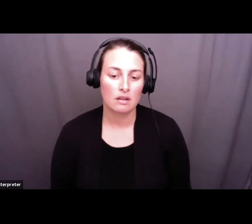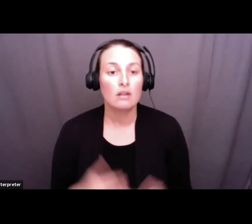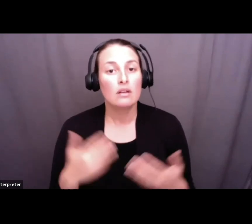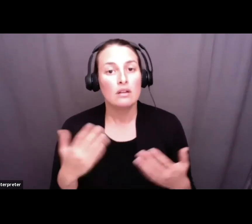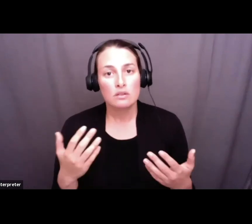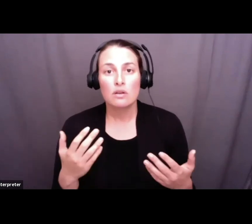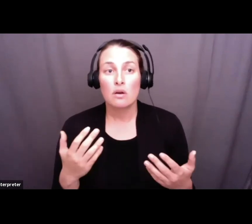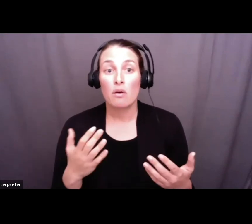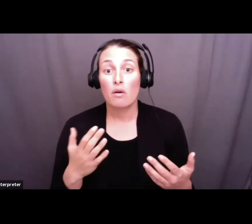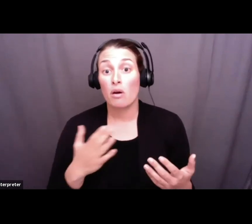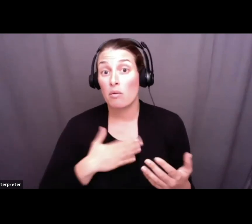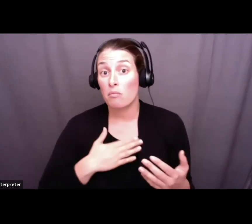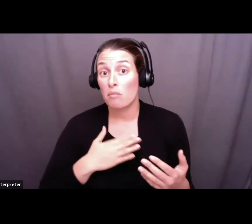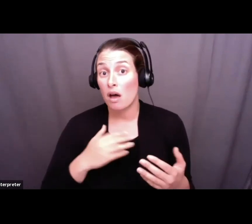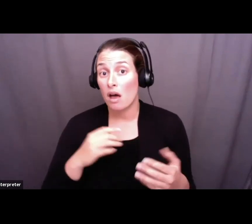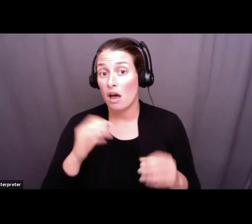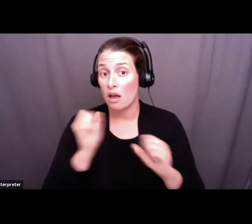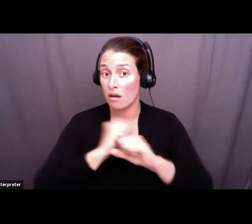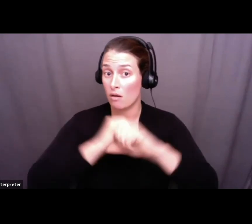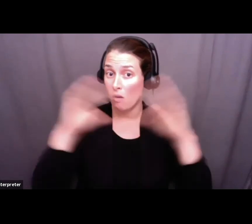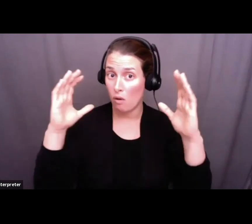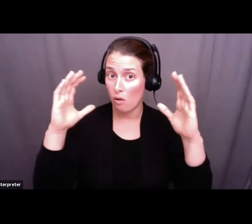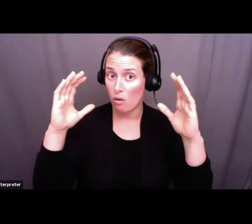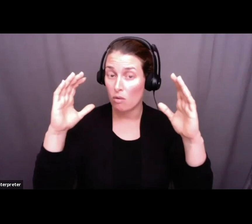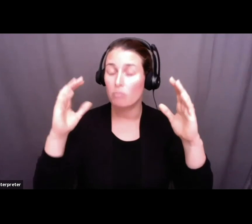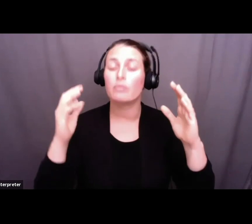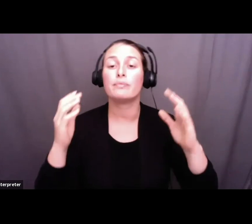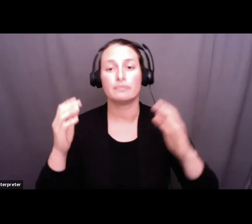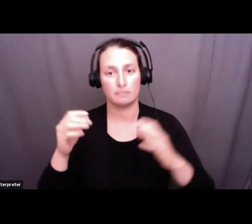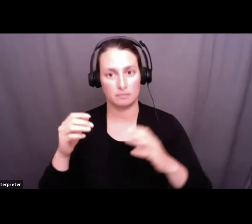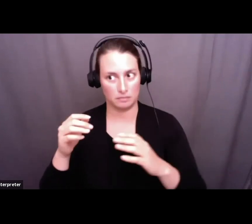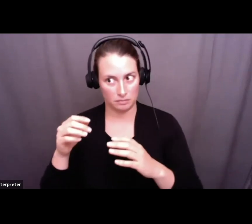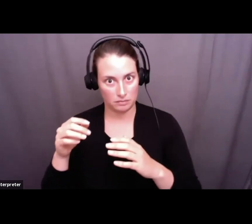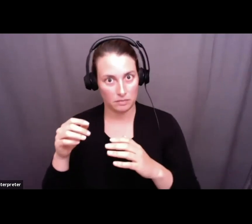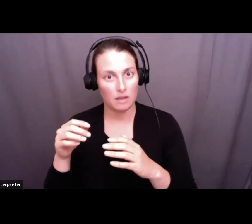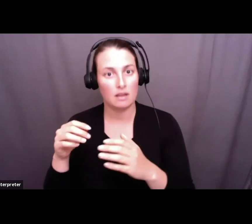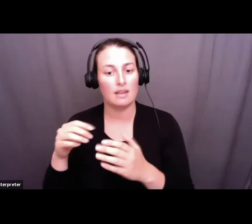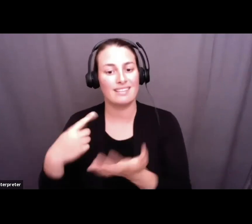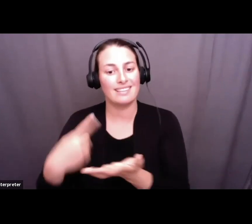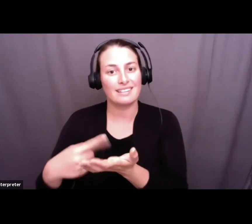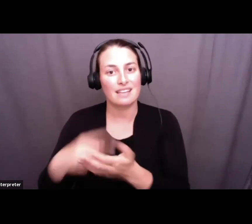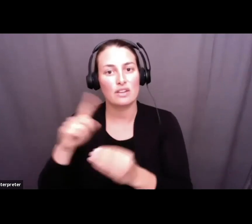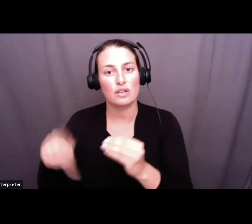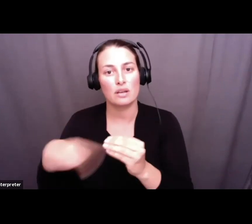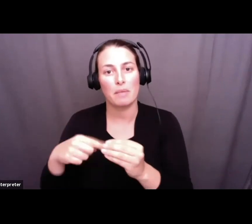have a significant role in some of the discussions around big data format, which we discussed